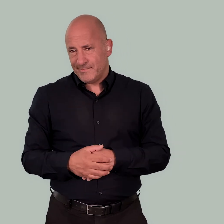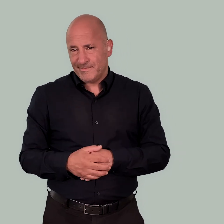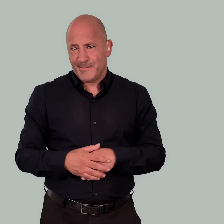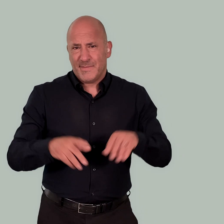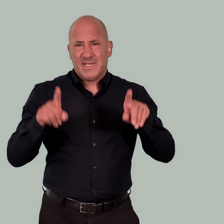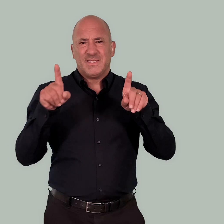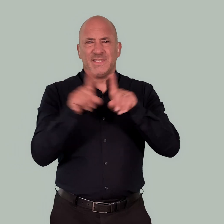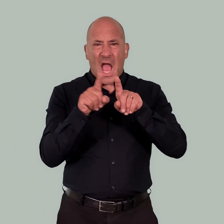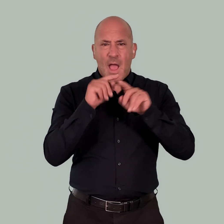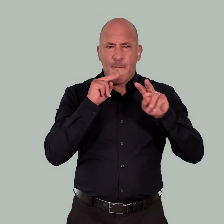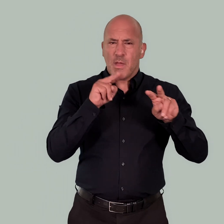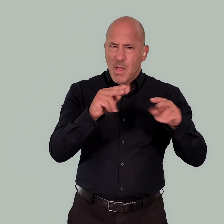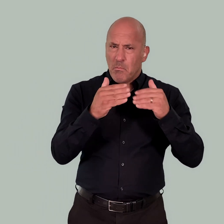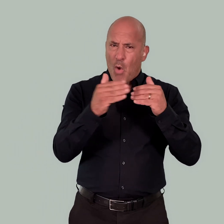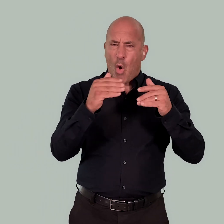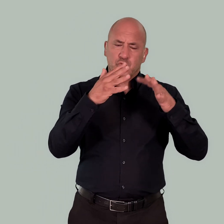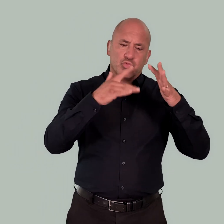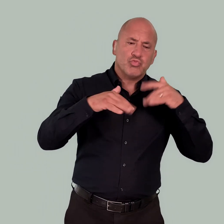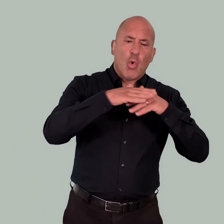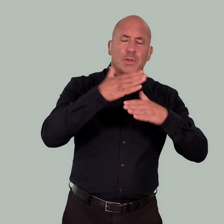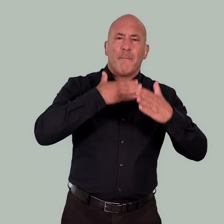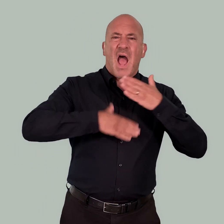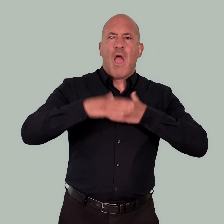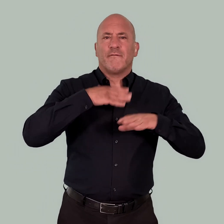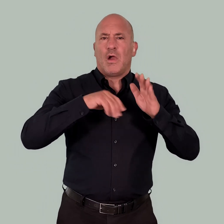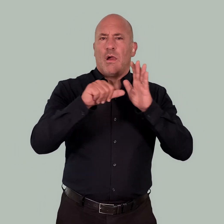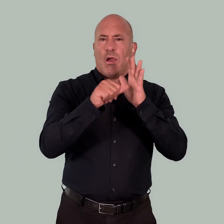There are also consistent increases in social/behavioural